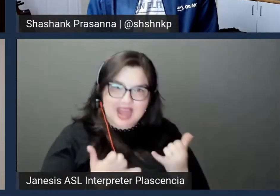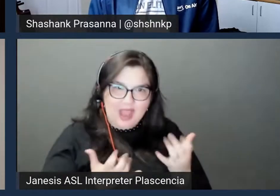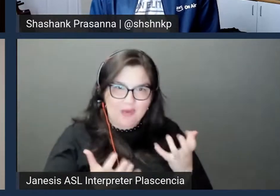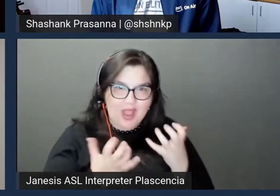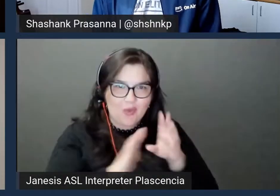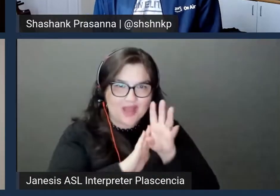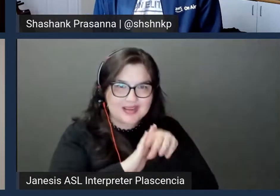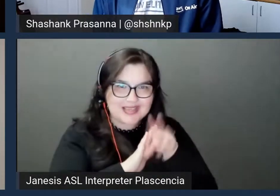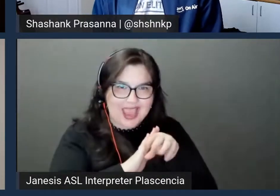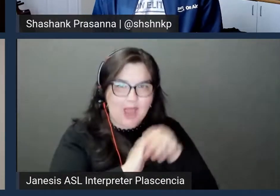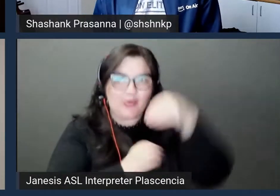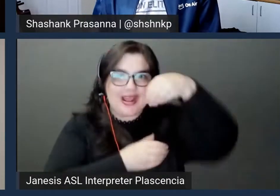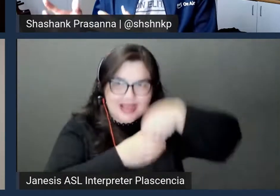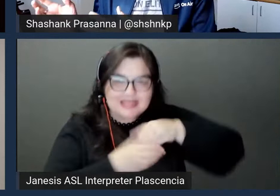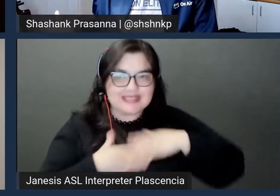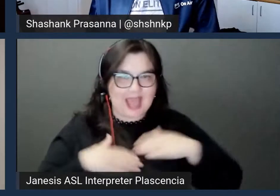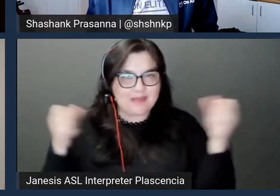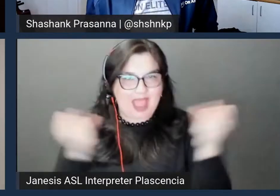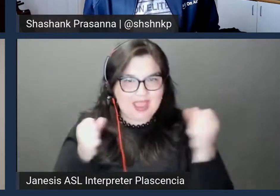the number of ice cream cups or beer left.